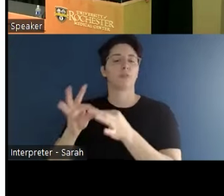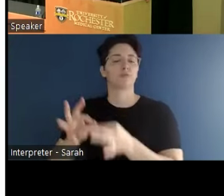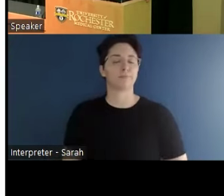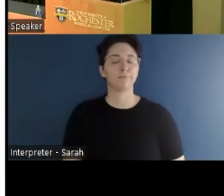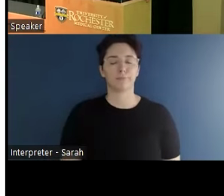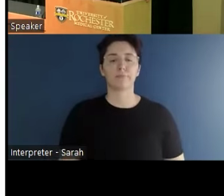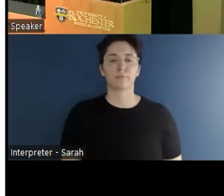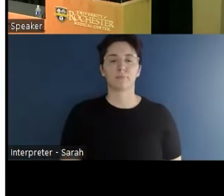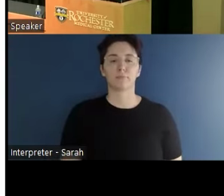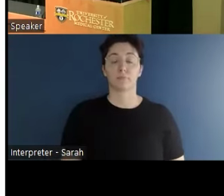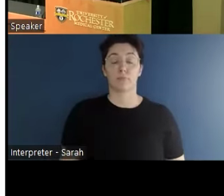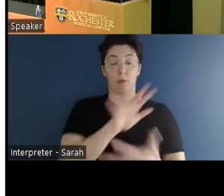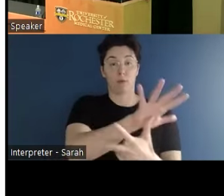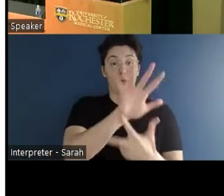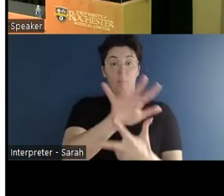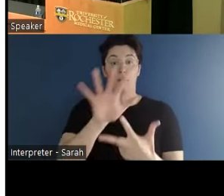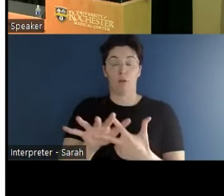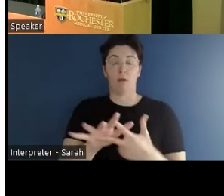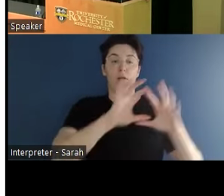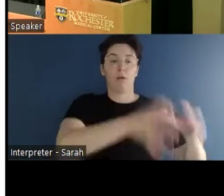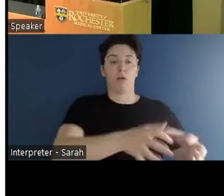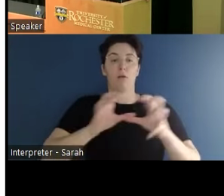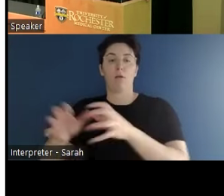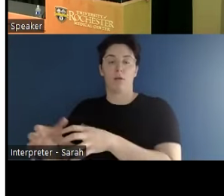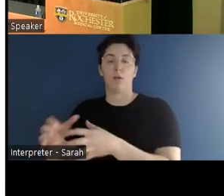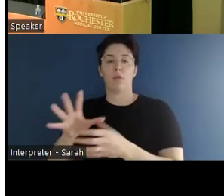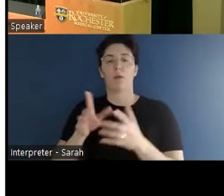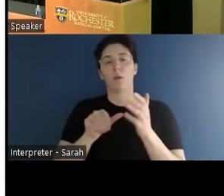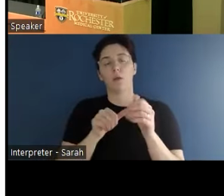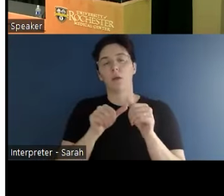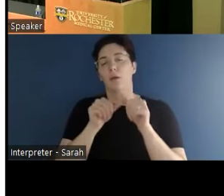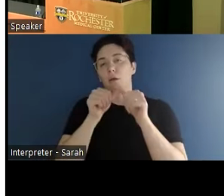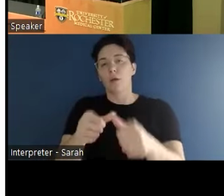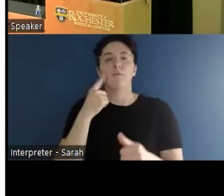these differences are theorized to influence developmental processes that reduce social